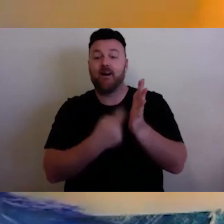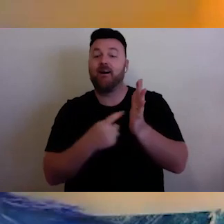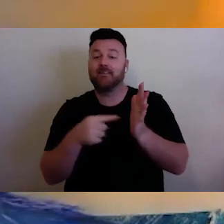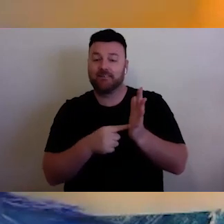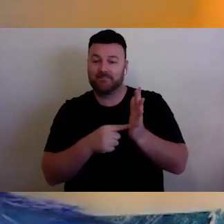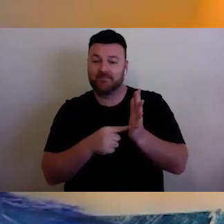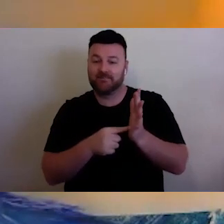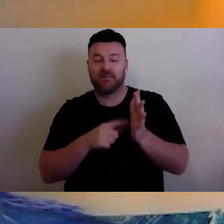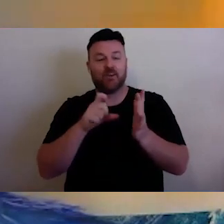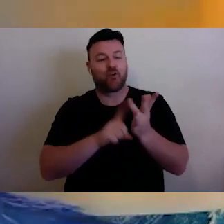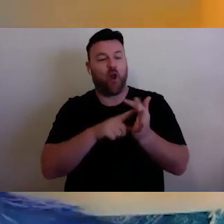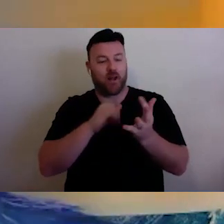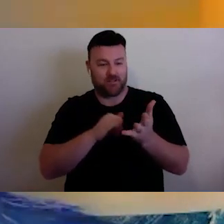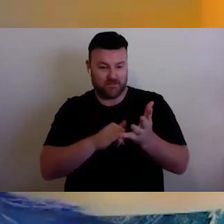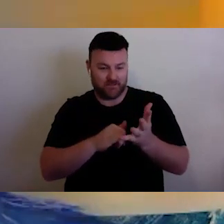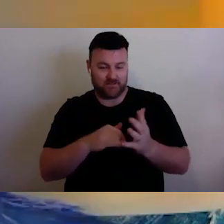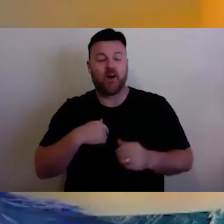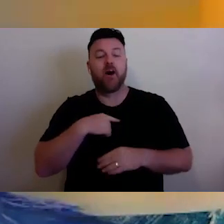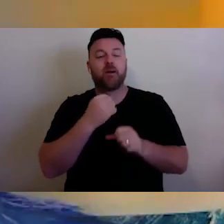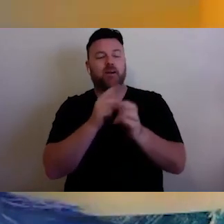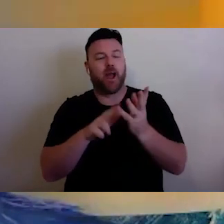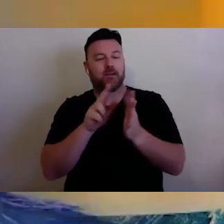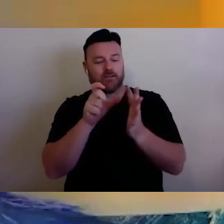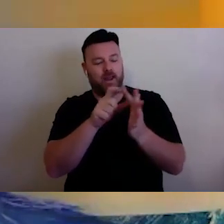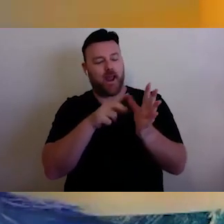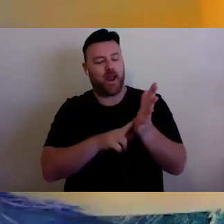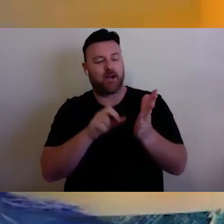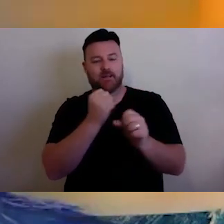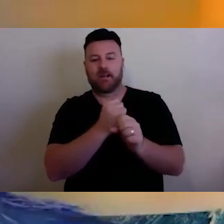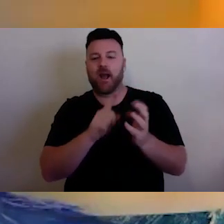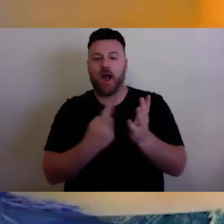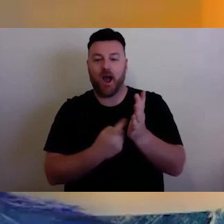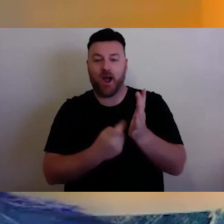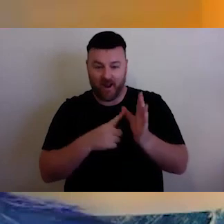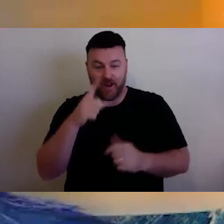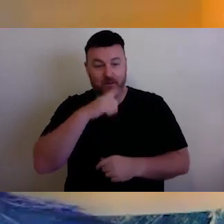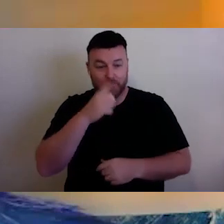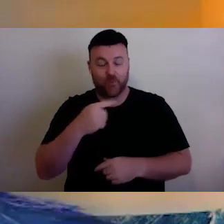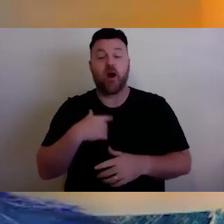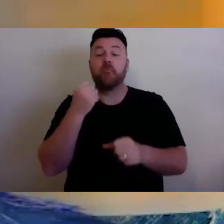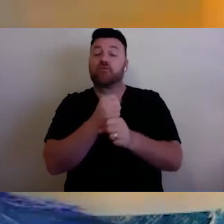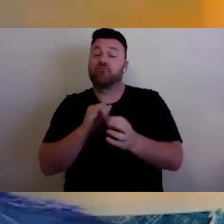Dharabuladh clan of Gundungurra people and the grandson, very proud grandson, of the